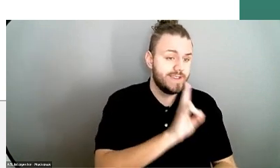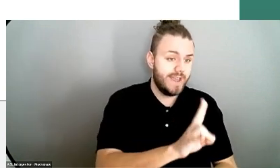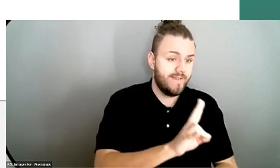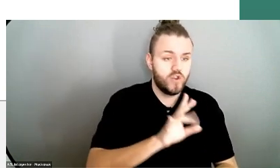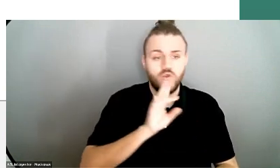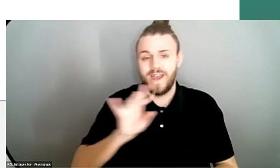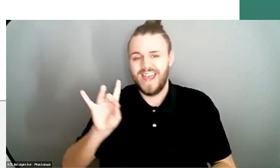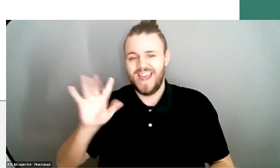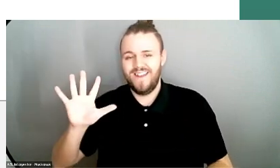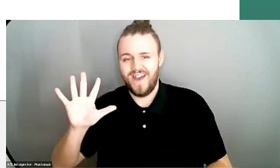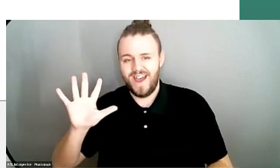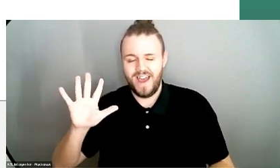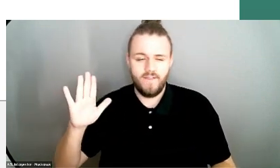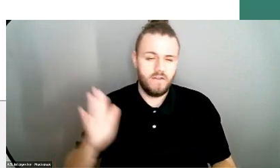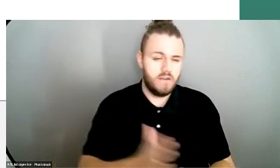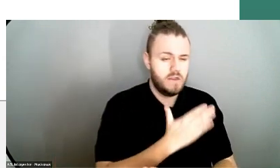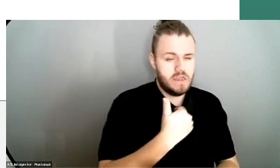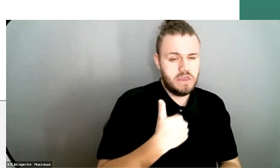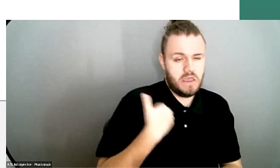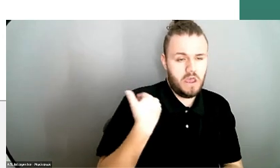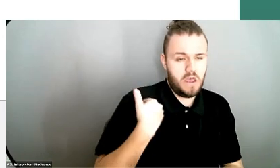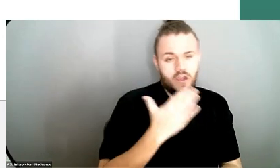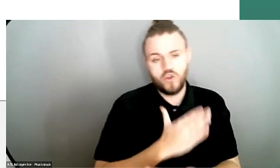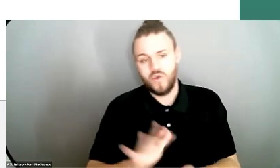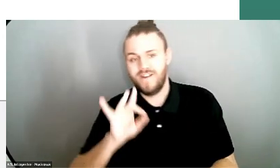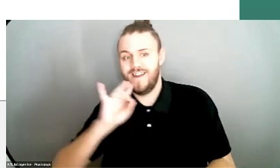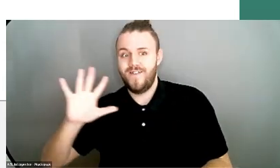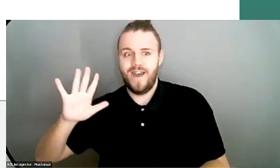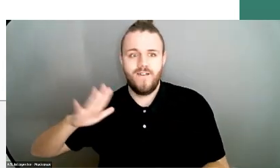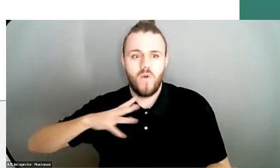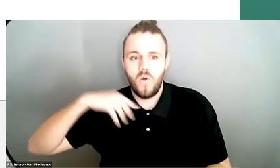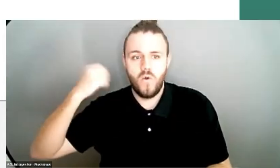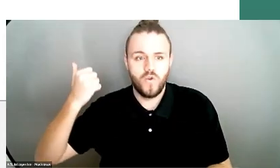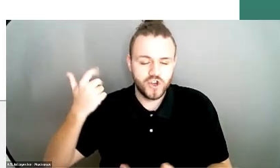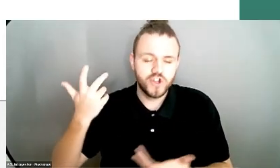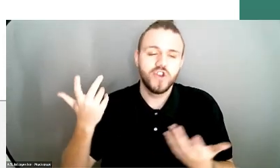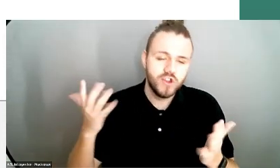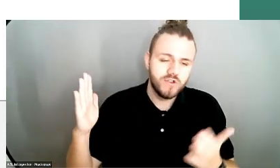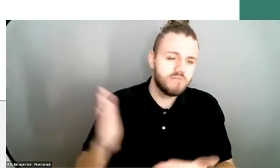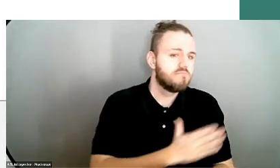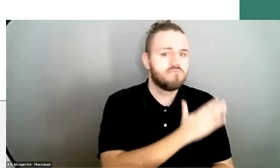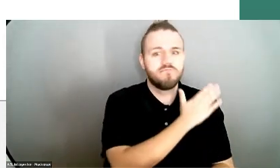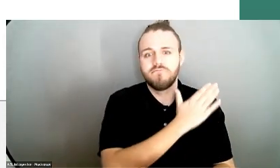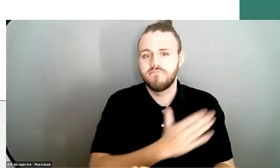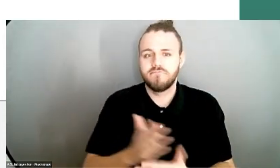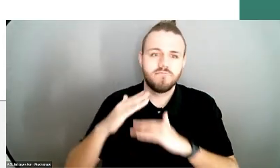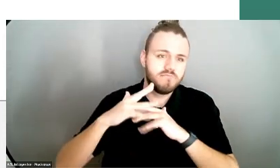So the very young to the very old. And so again, when we're treating individuals with disabilities,